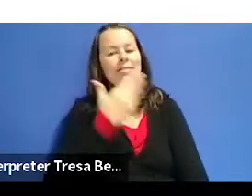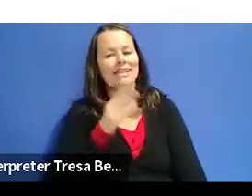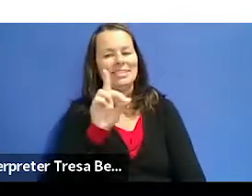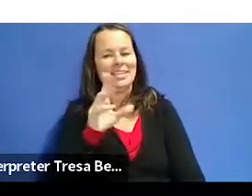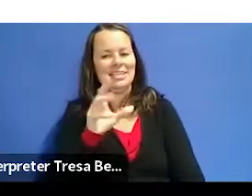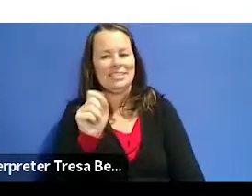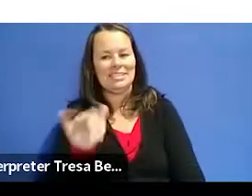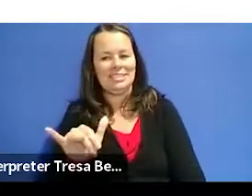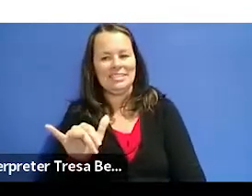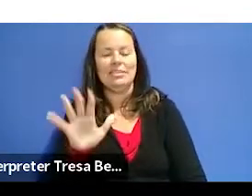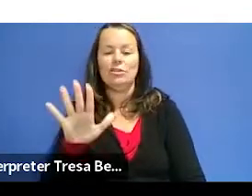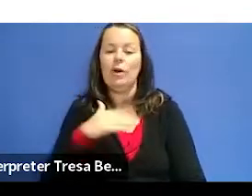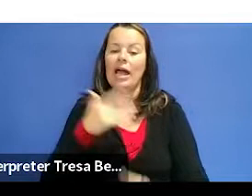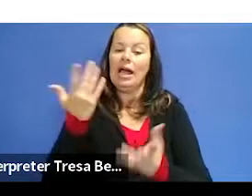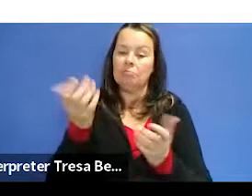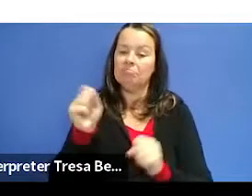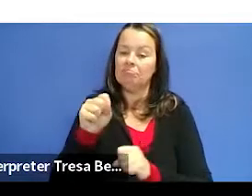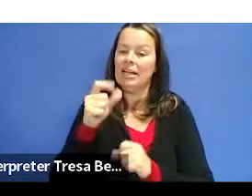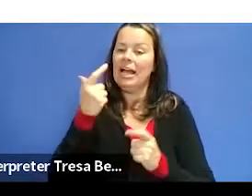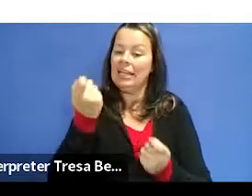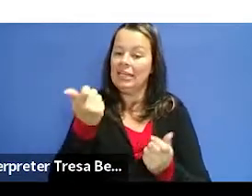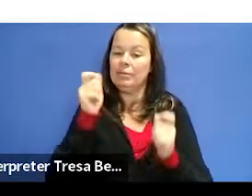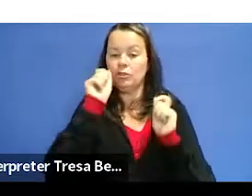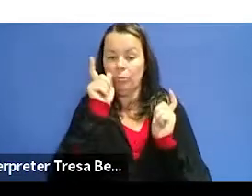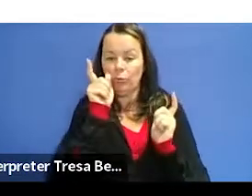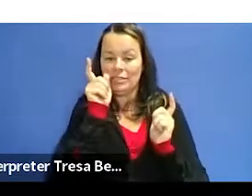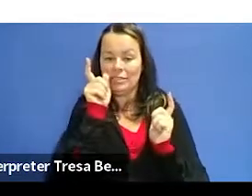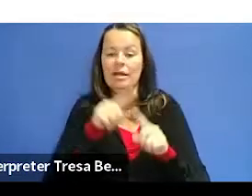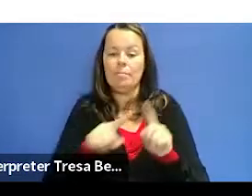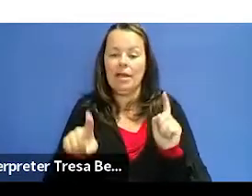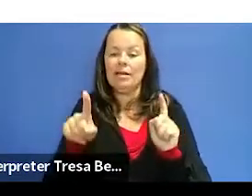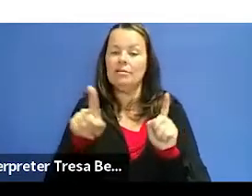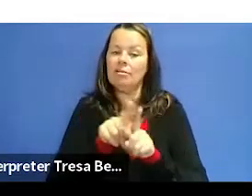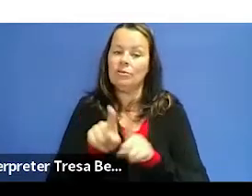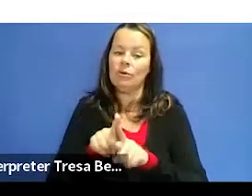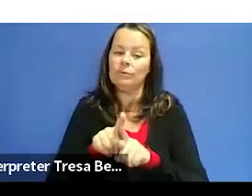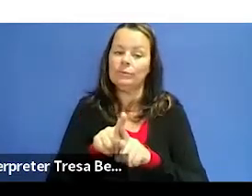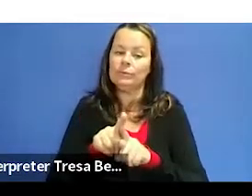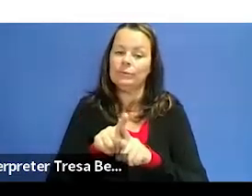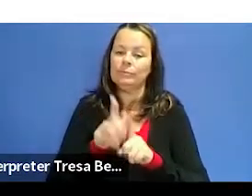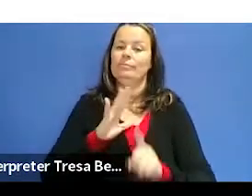So it was a little surprising, but really pleasant to find out that the 100 sites